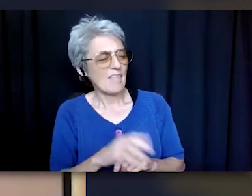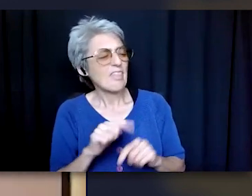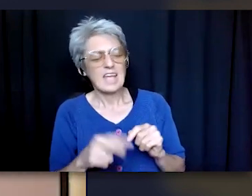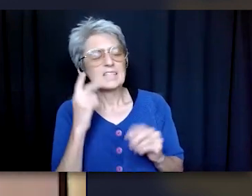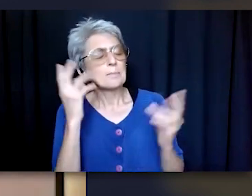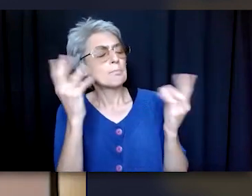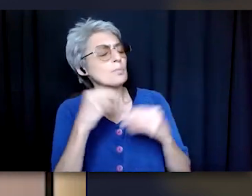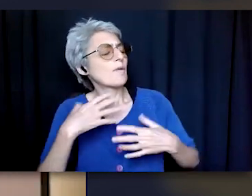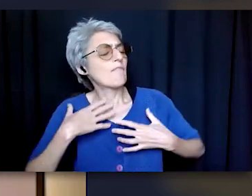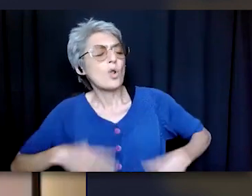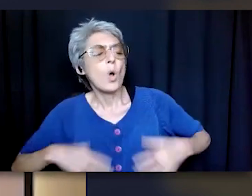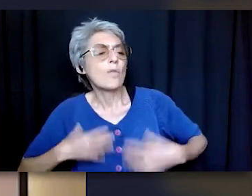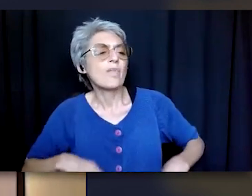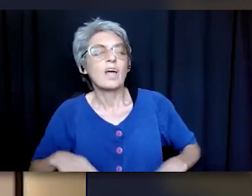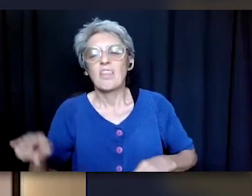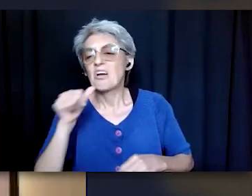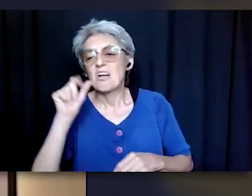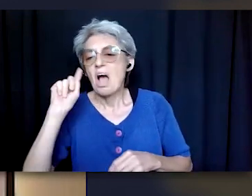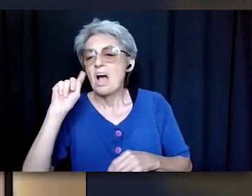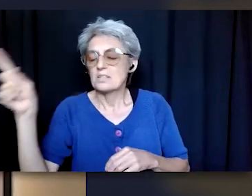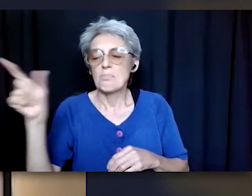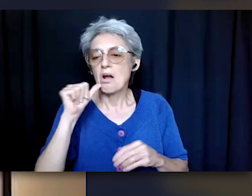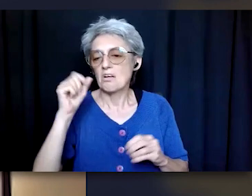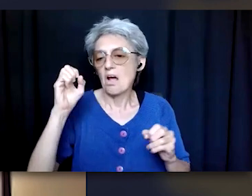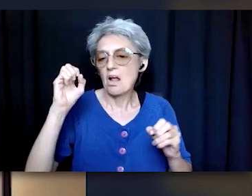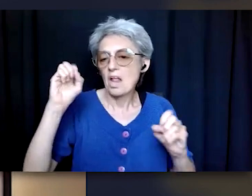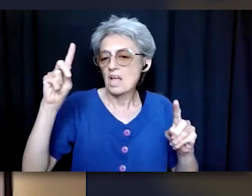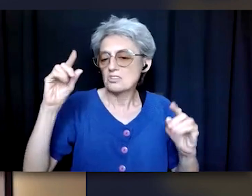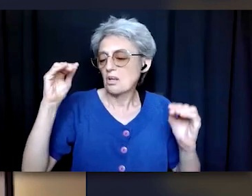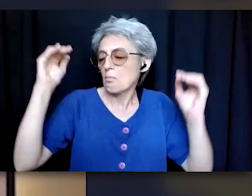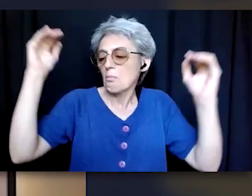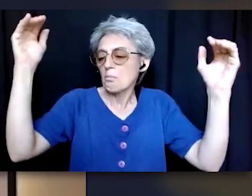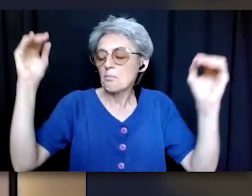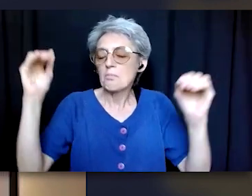being left behind. But you, sir, you are going to be able to see this suit, and it is going to